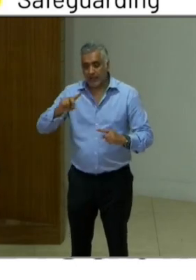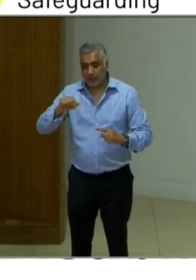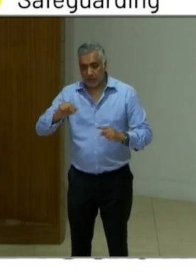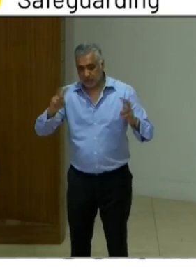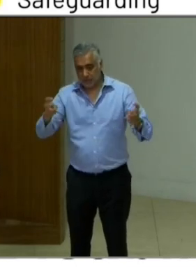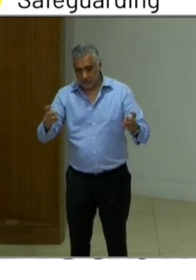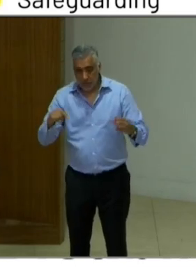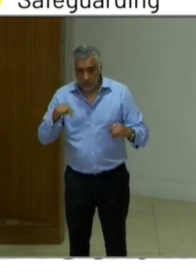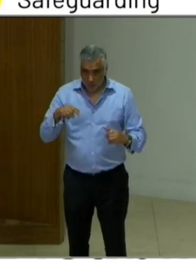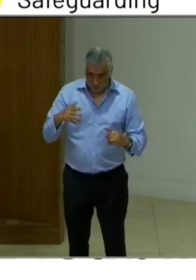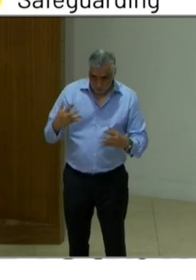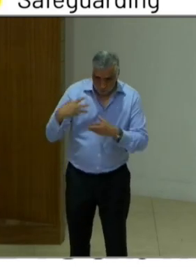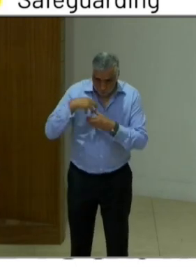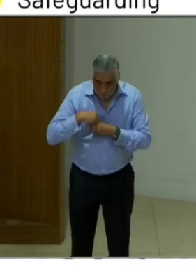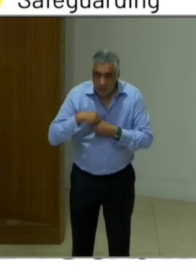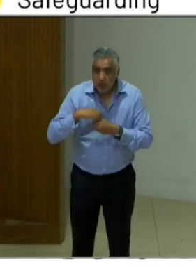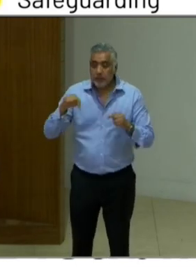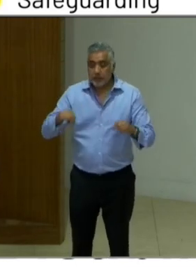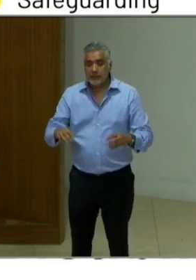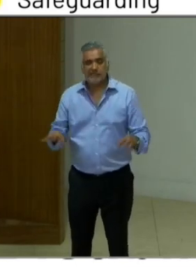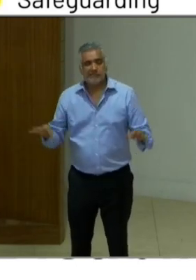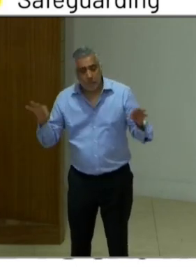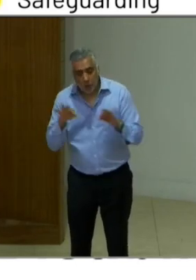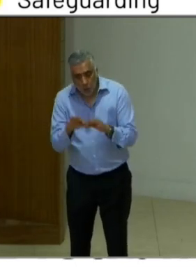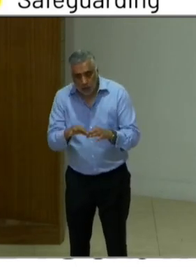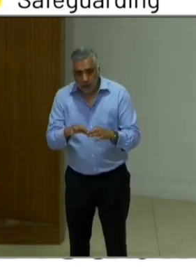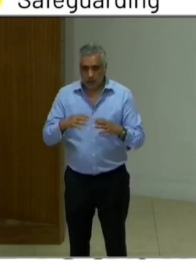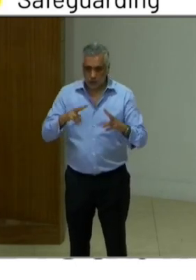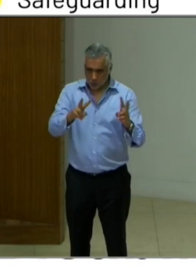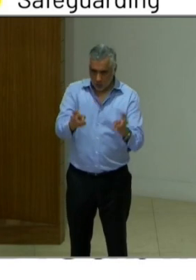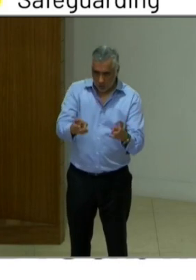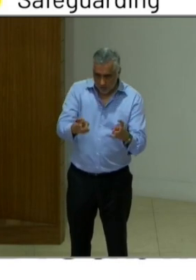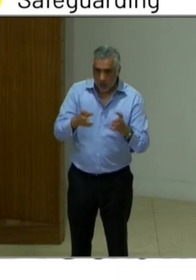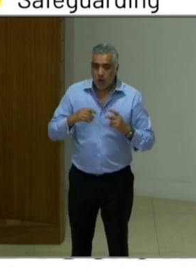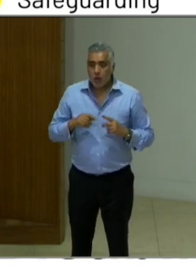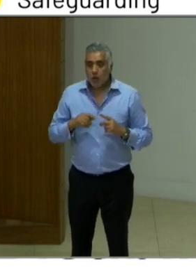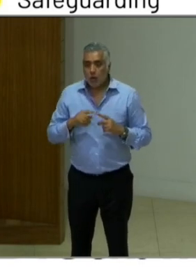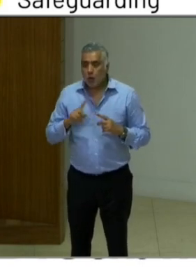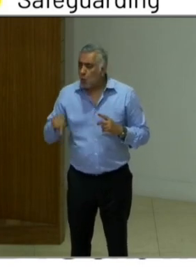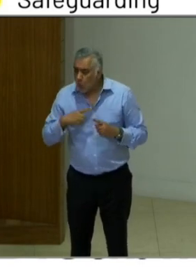This is a timely and important topic, when we remember that about